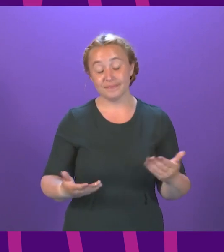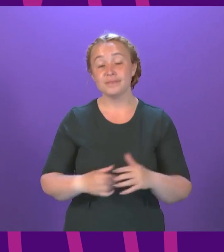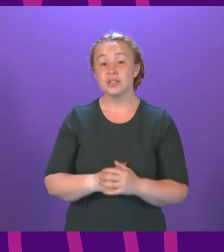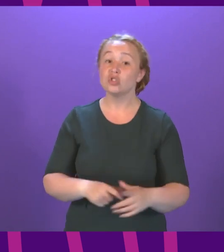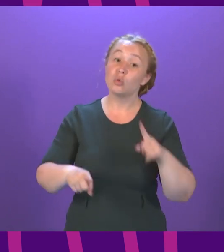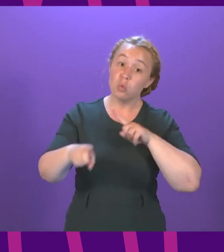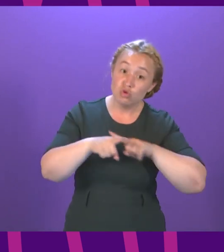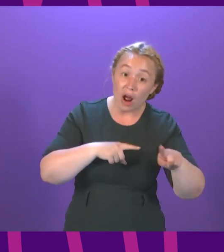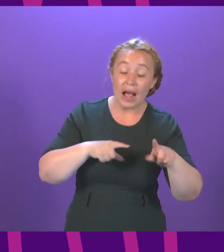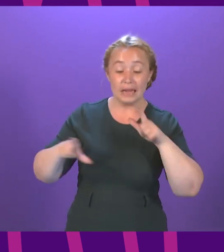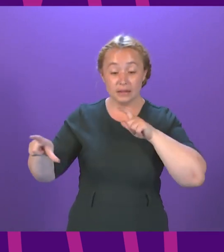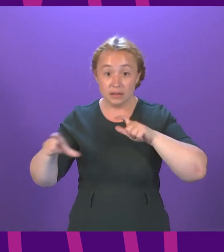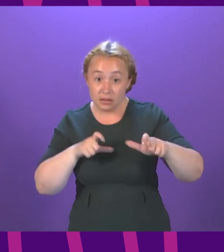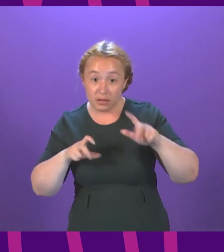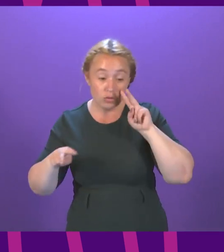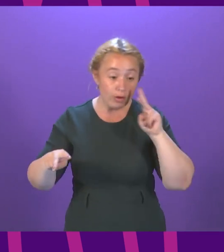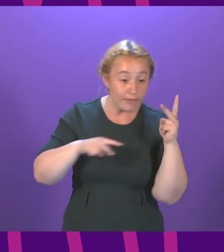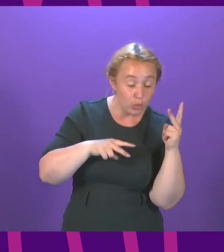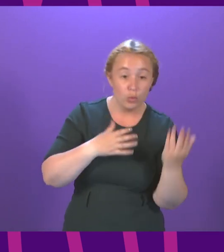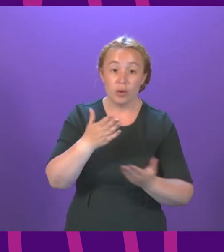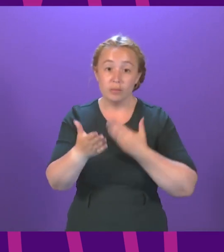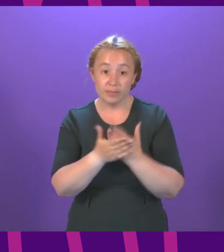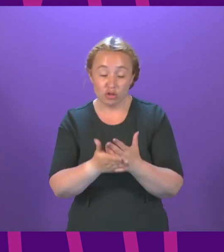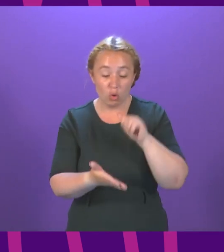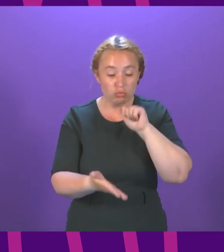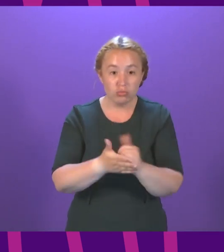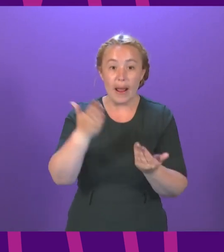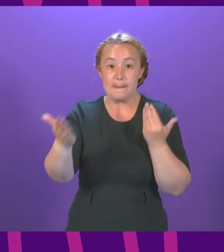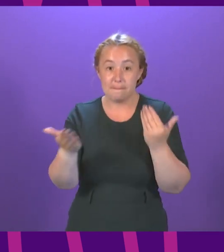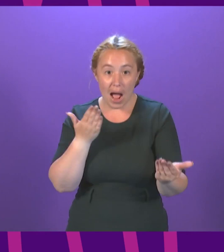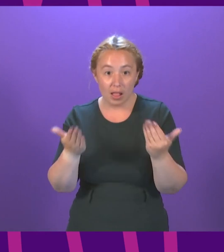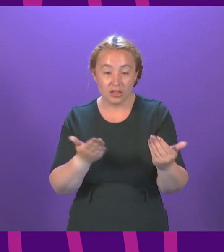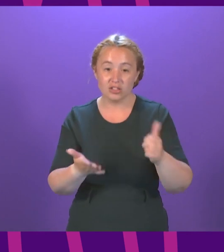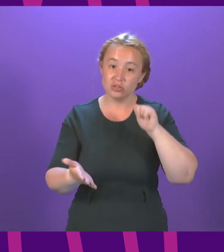We will continue to try to get the right balance with the right level of proportionality.